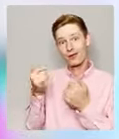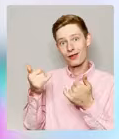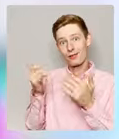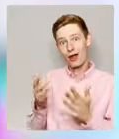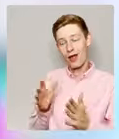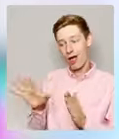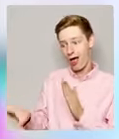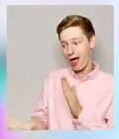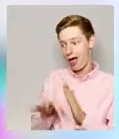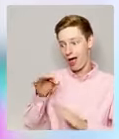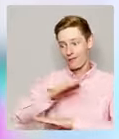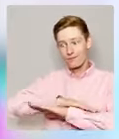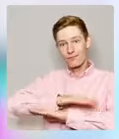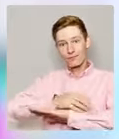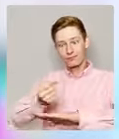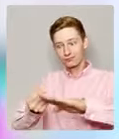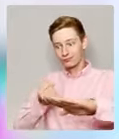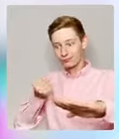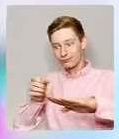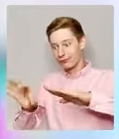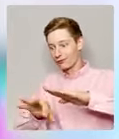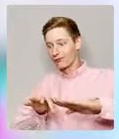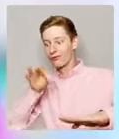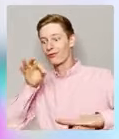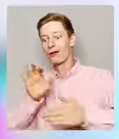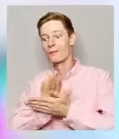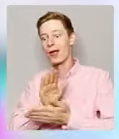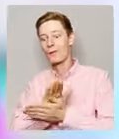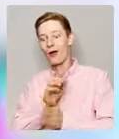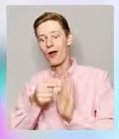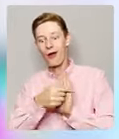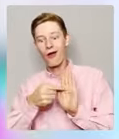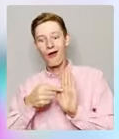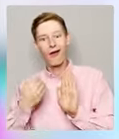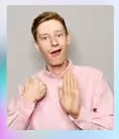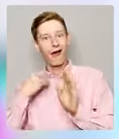scrawled a chalkboard, or in a piece of paper they found in a desk drawer. They returned to the keypad to enter it.